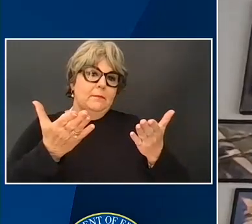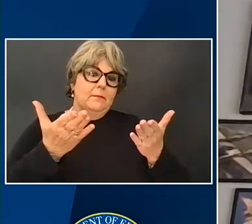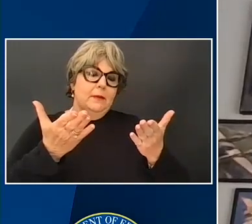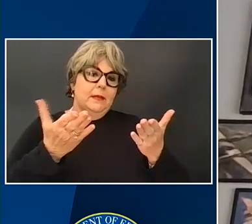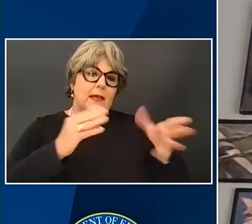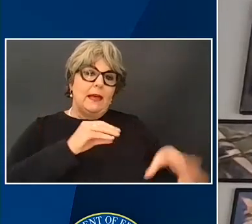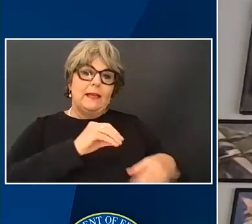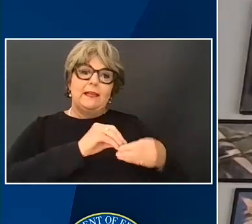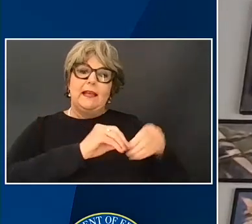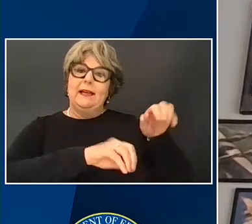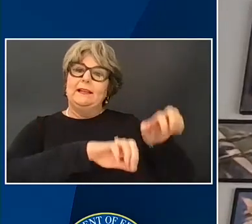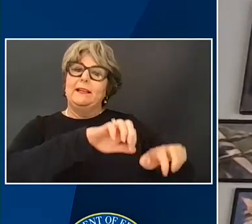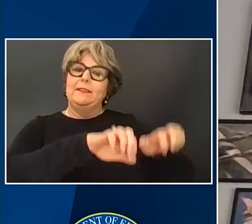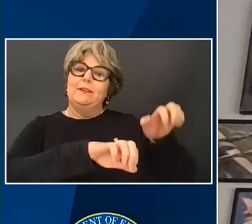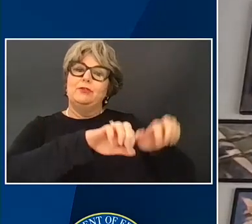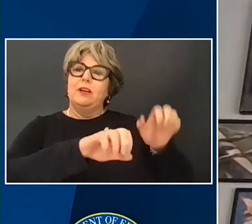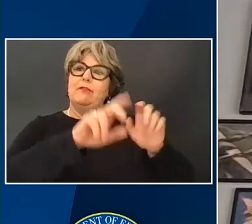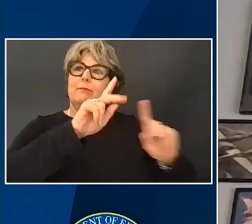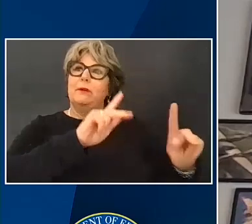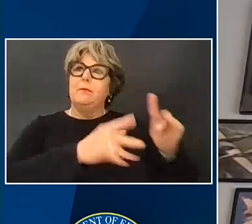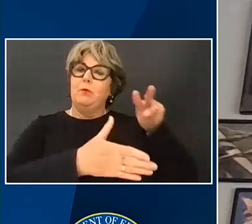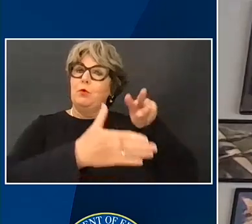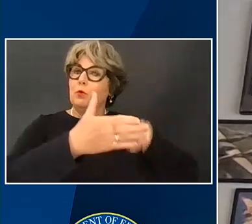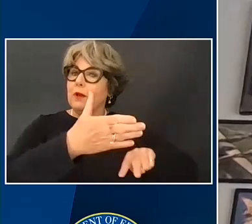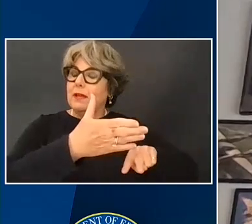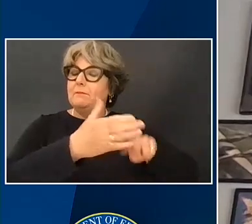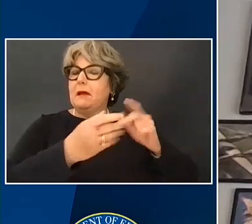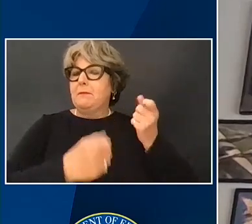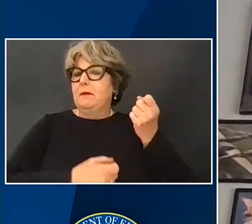people to read. Maybe that'll make sense to folk, I don't know.